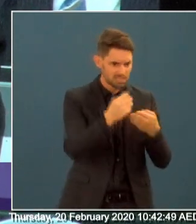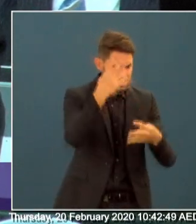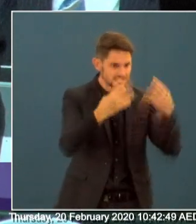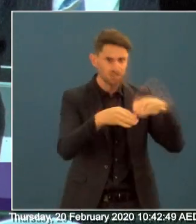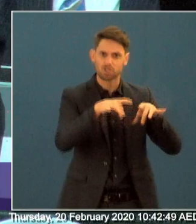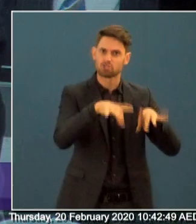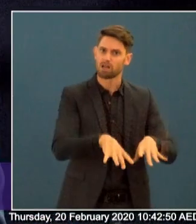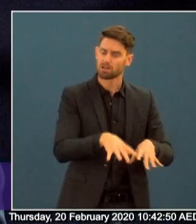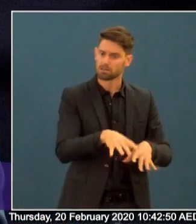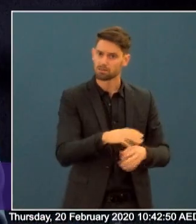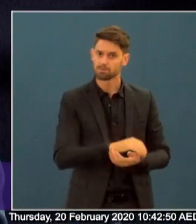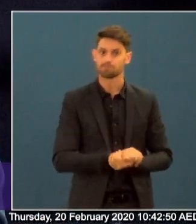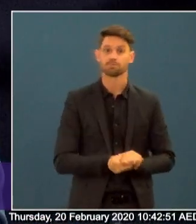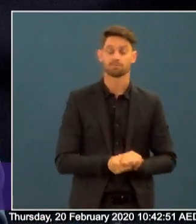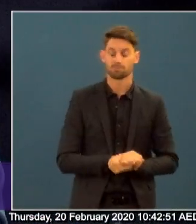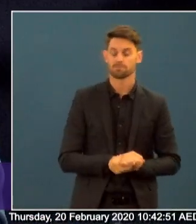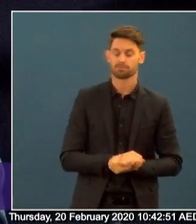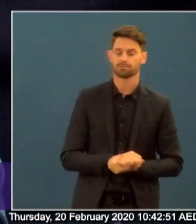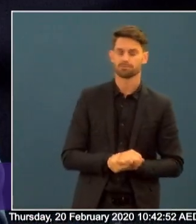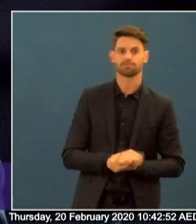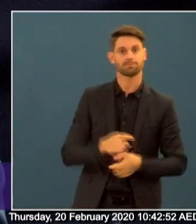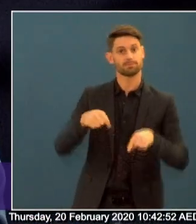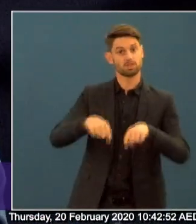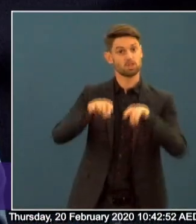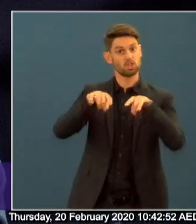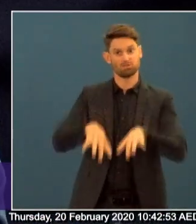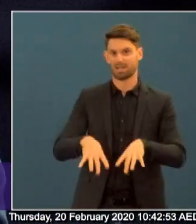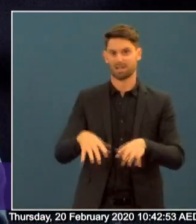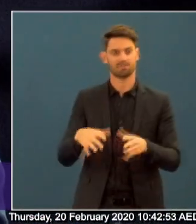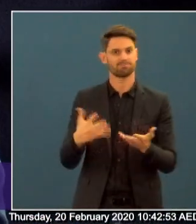We currently have very limited capacity to understand the